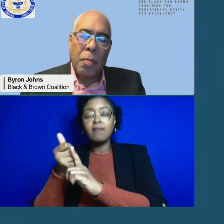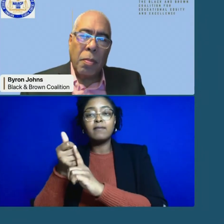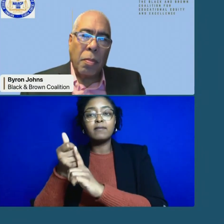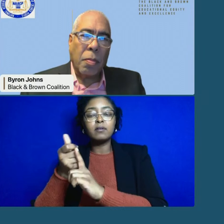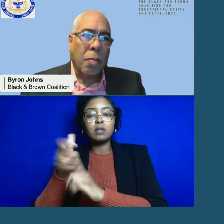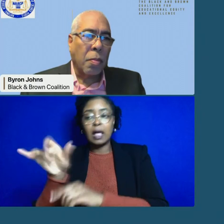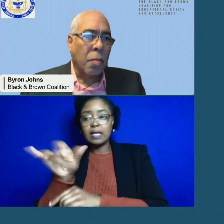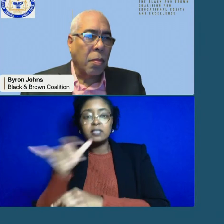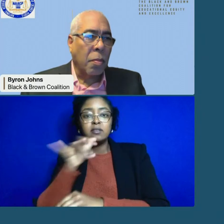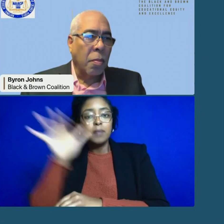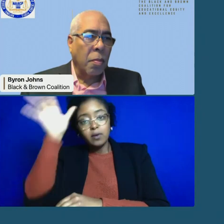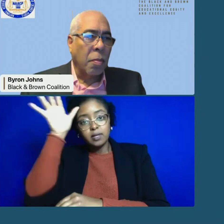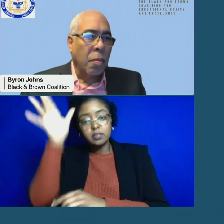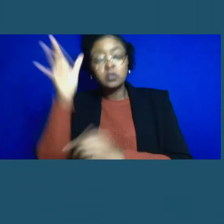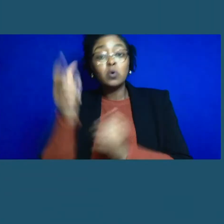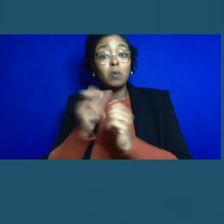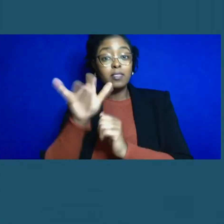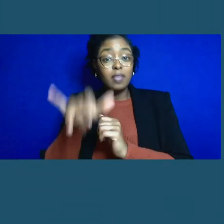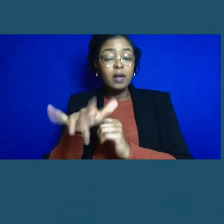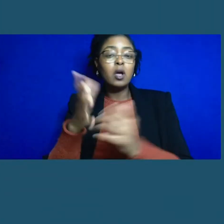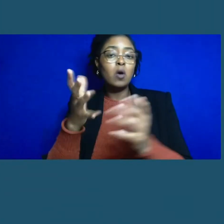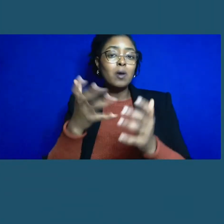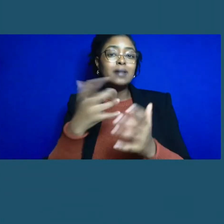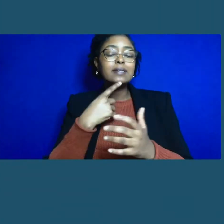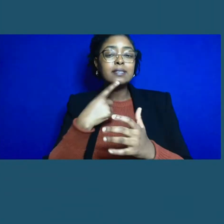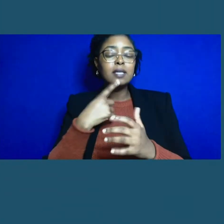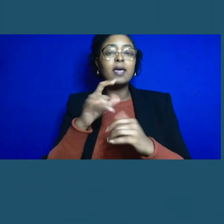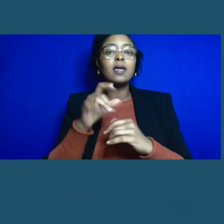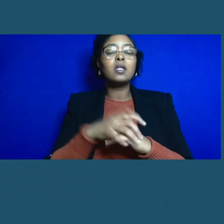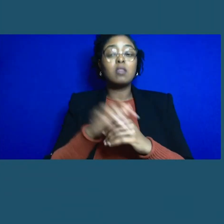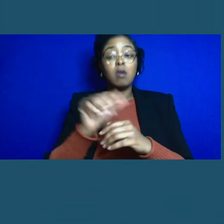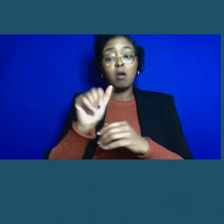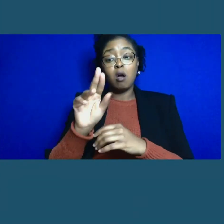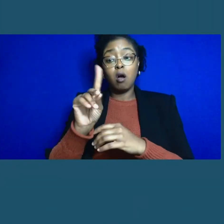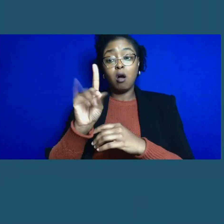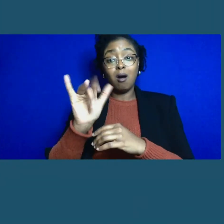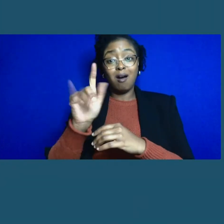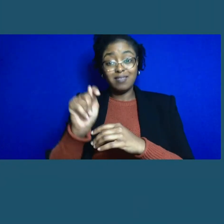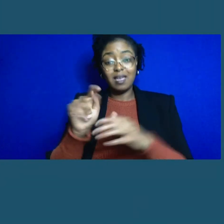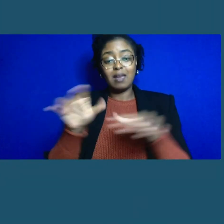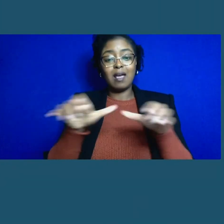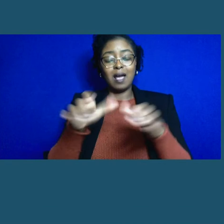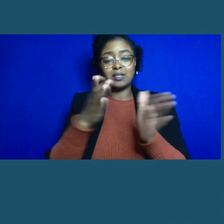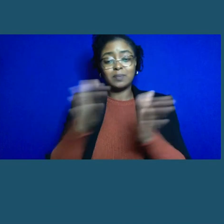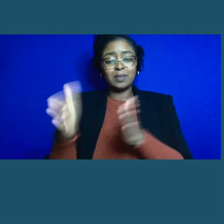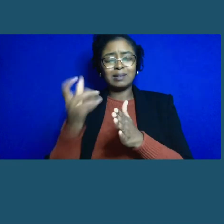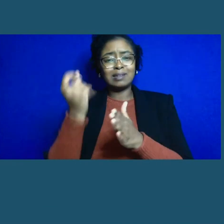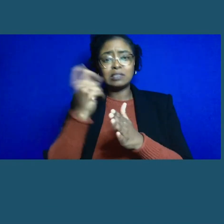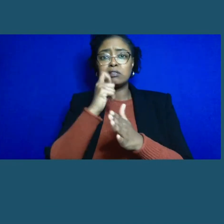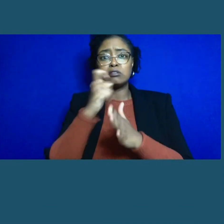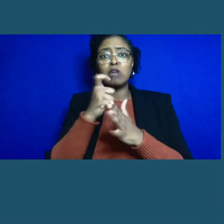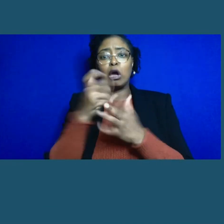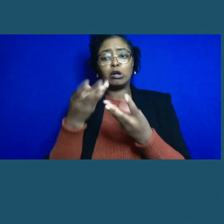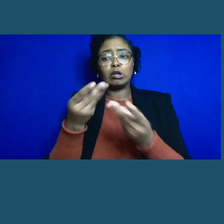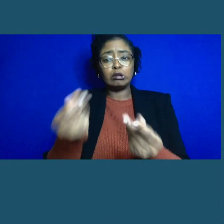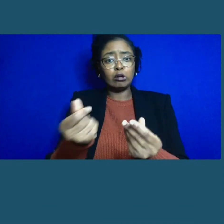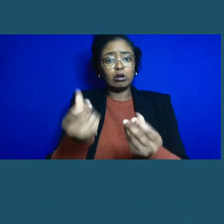schools in the space with the students with you as the parents, um And so with that I